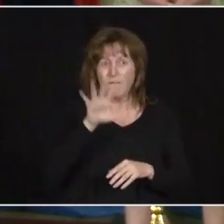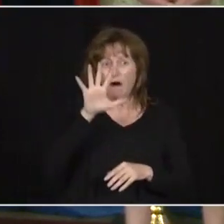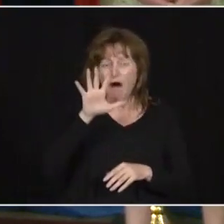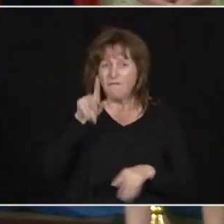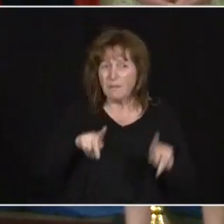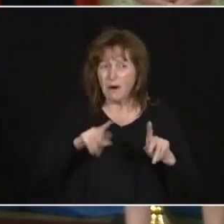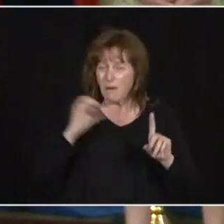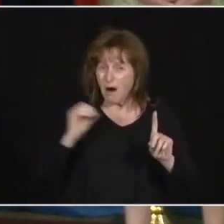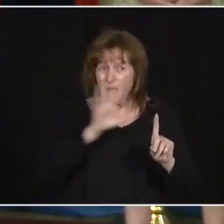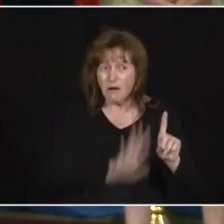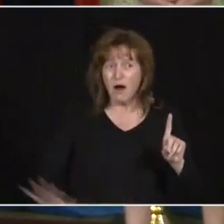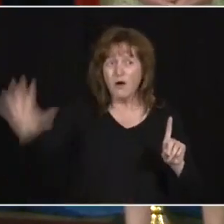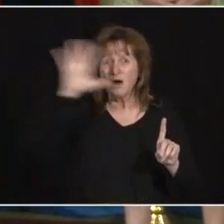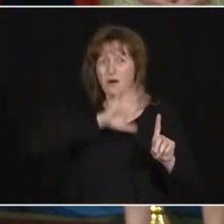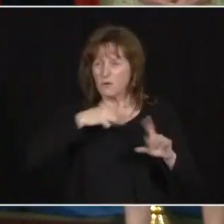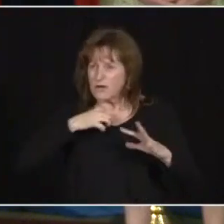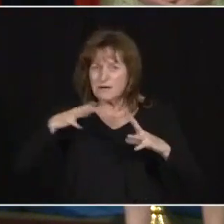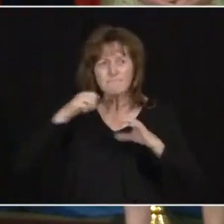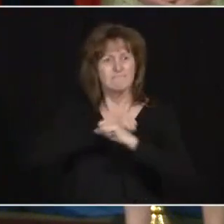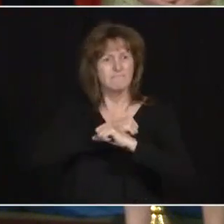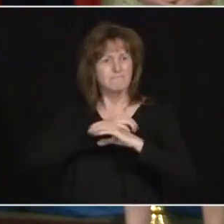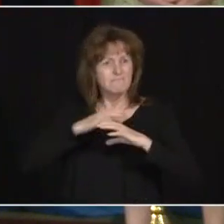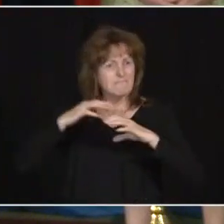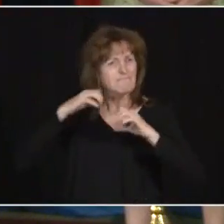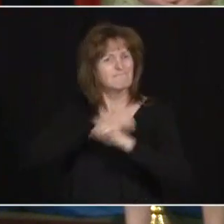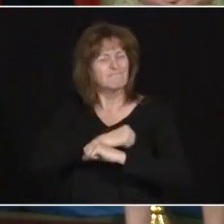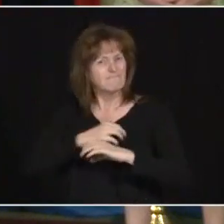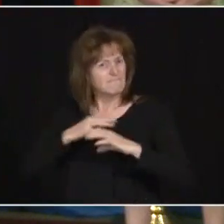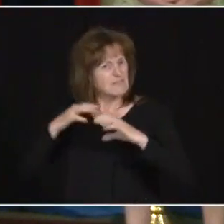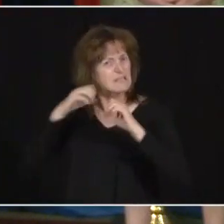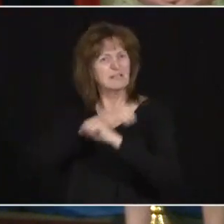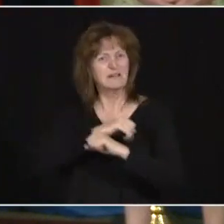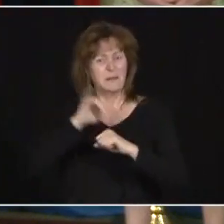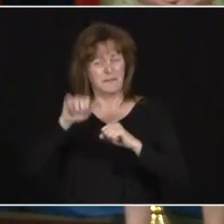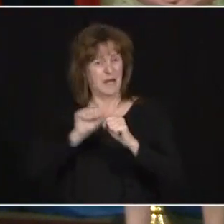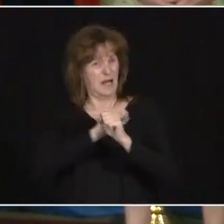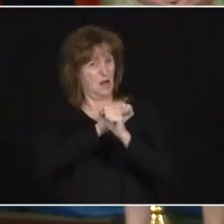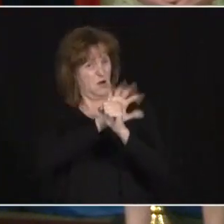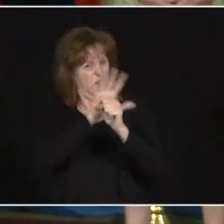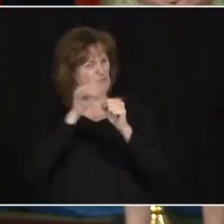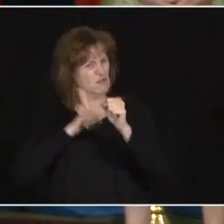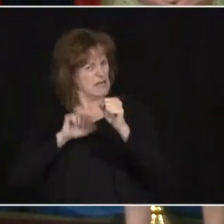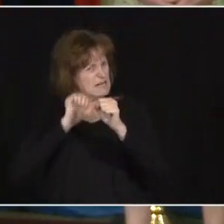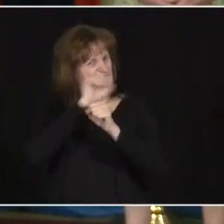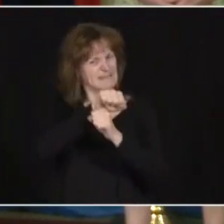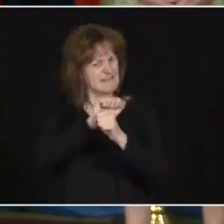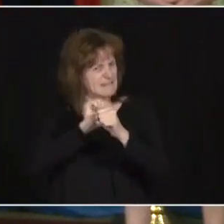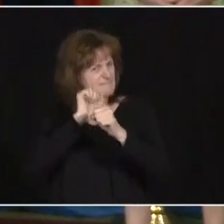thrown everything we have at this virus. And because of that, because of you, we